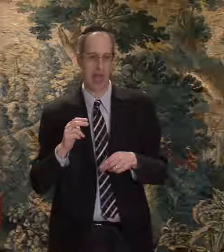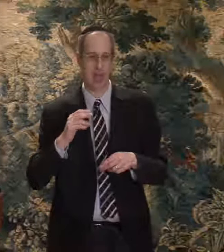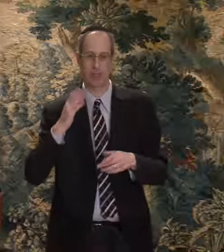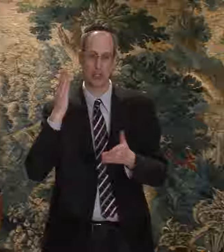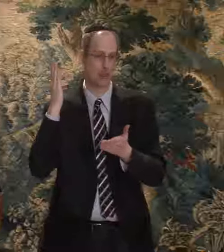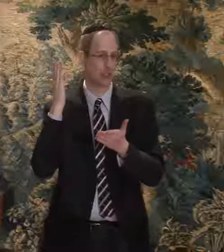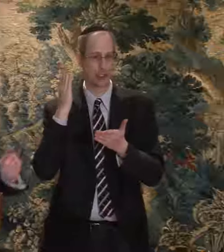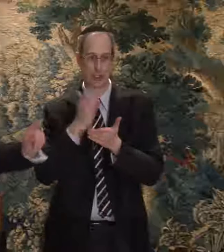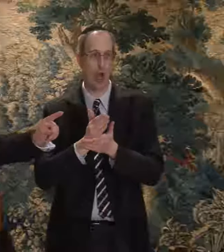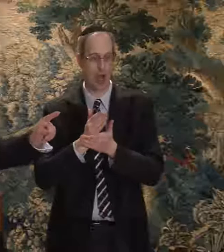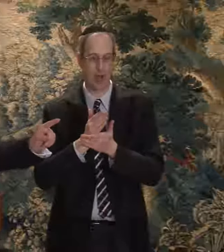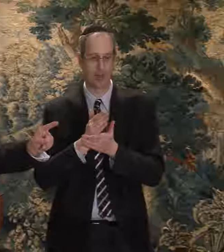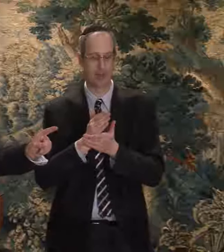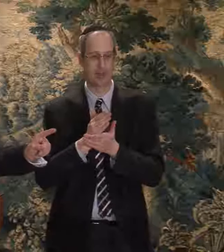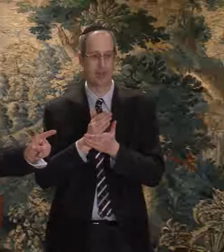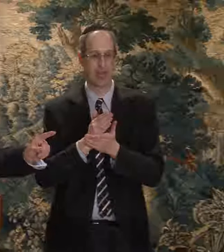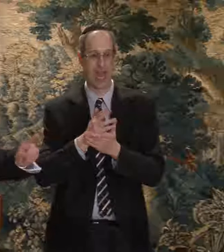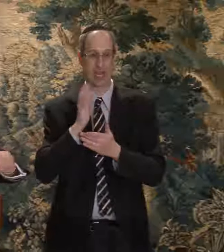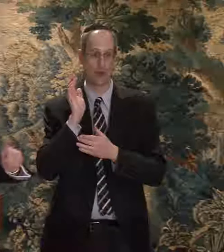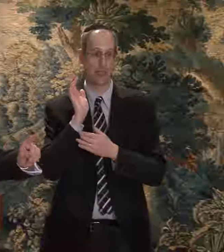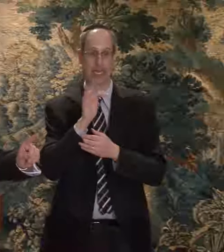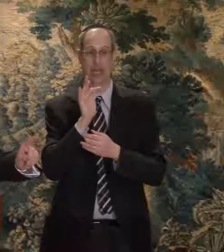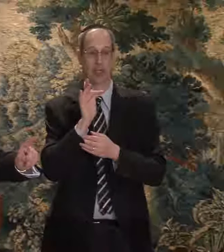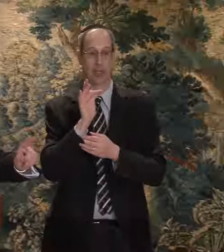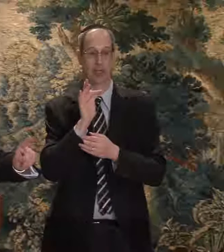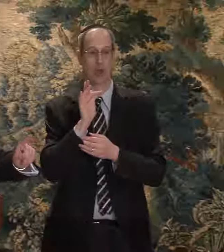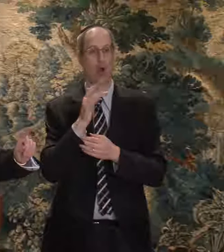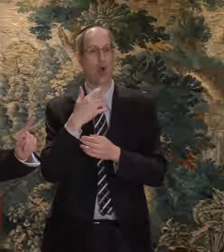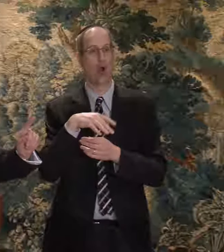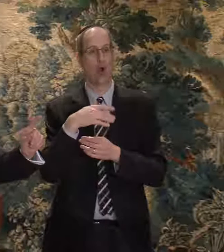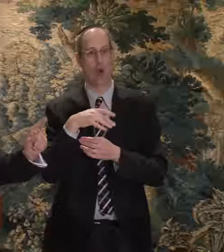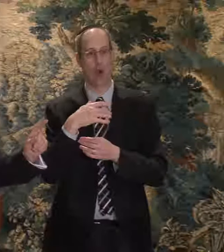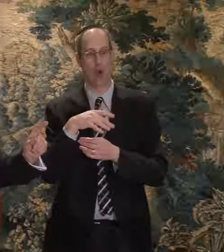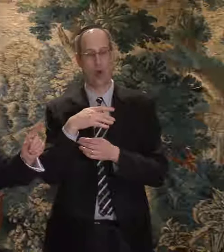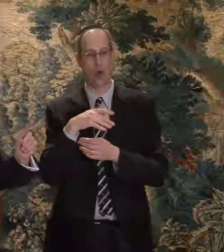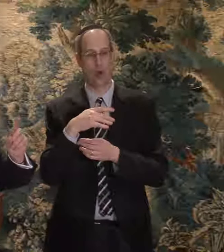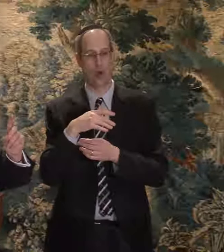a grape a cut sail and you only touched it or even a colonic yeah bahar somebody